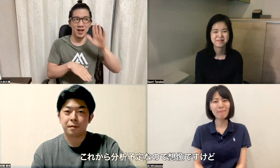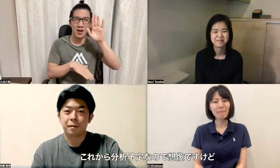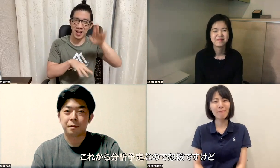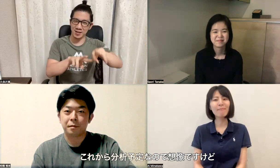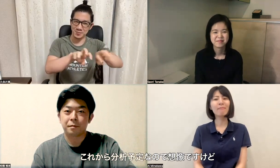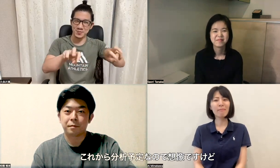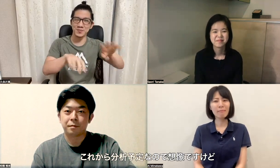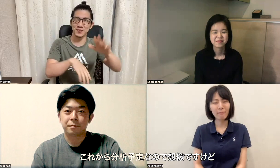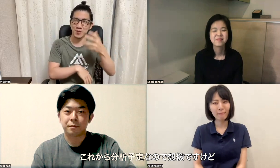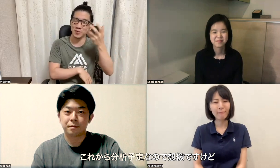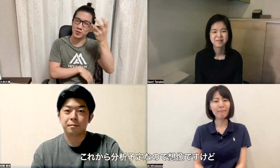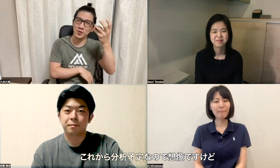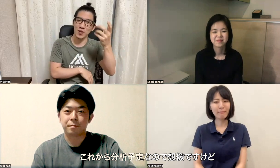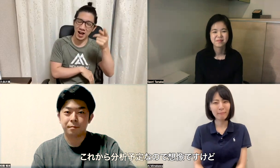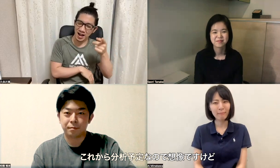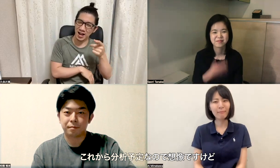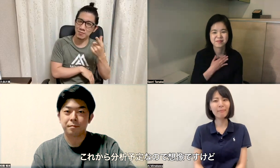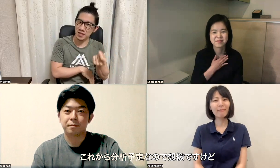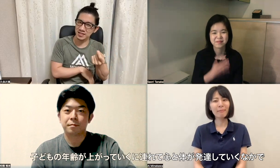I'm planning to analyzing it, so I'm just guessing now